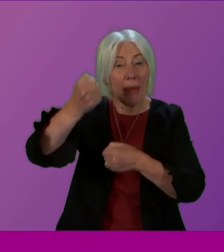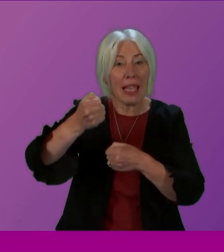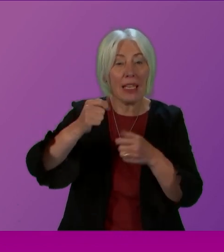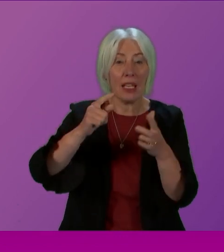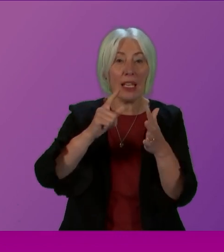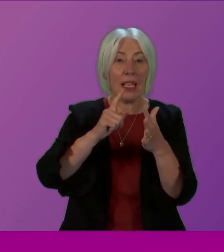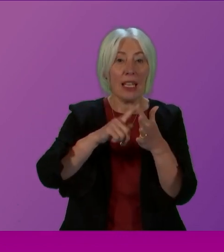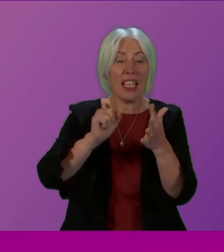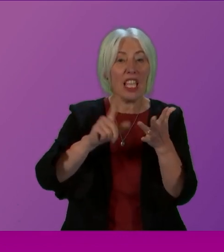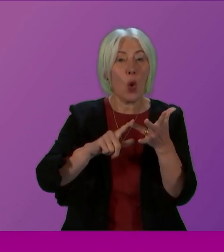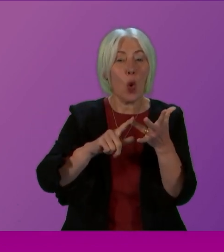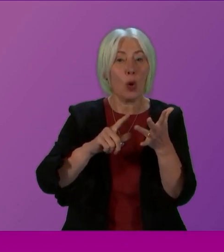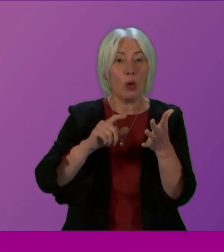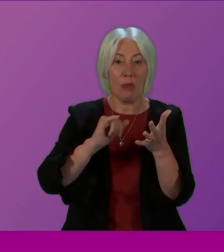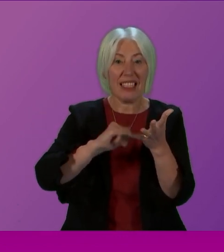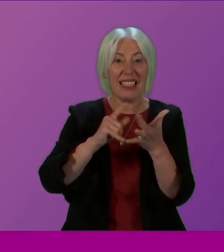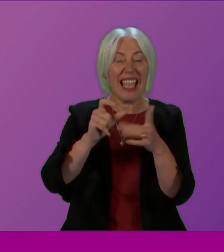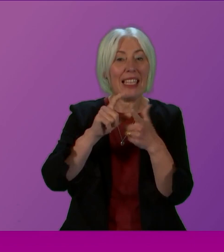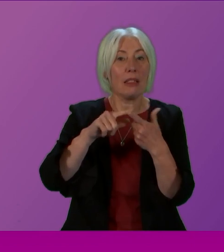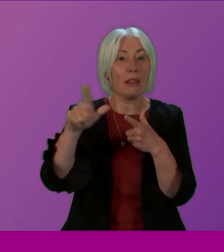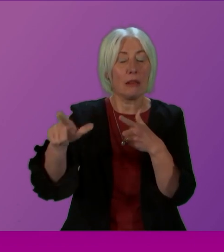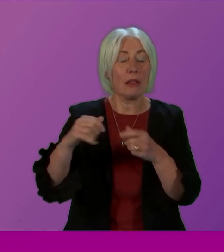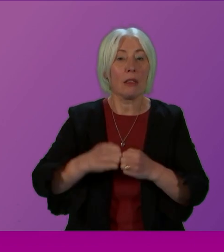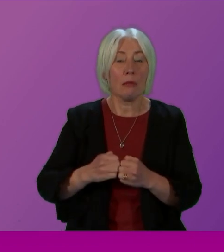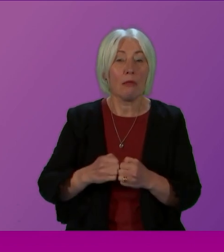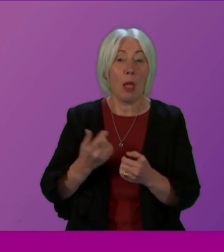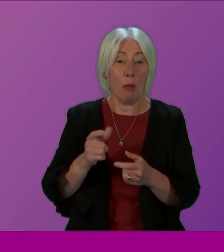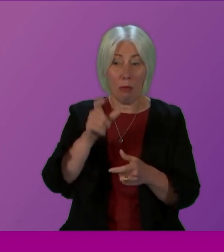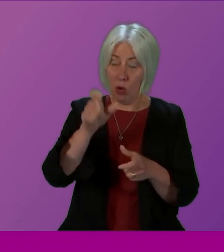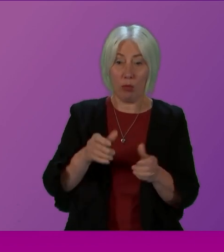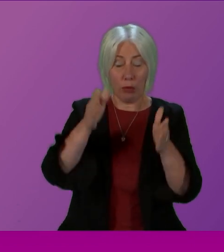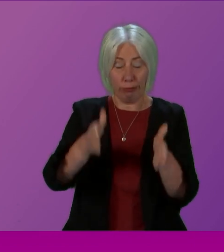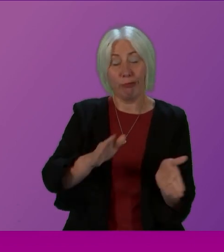ecocide—a mission started by the late Polly Higgins, who was a respected barrister and